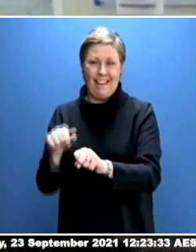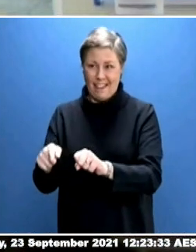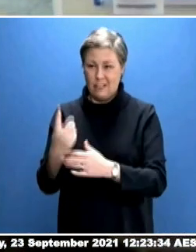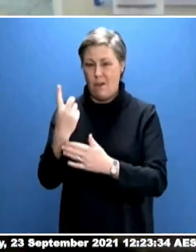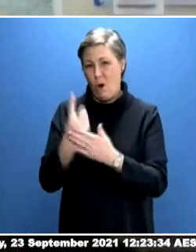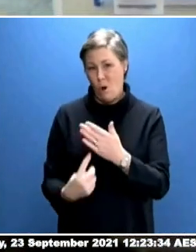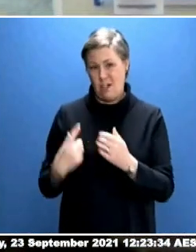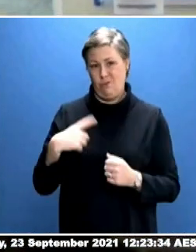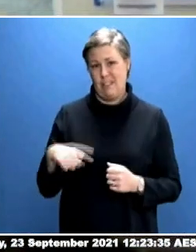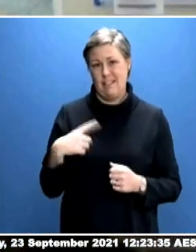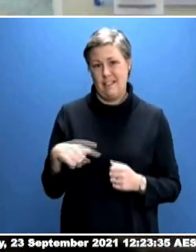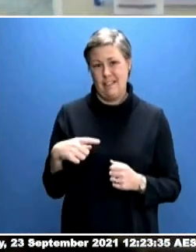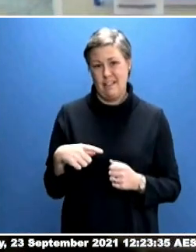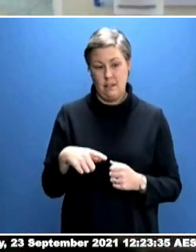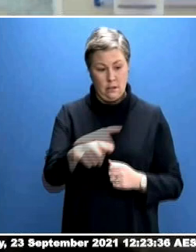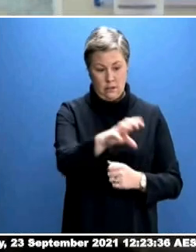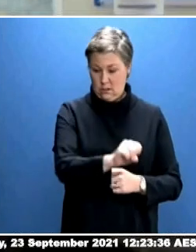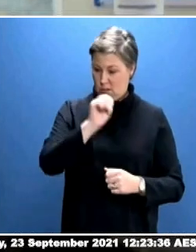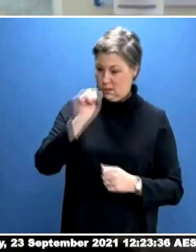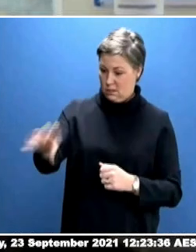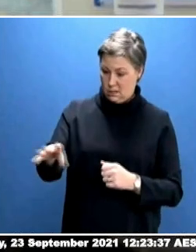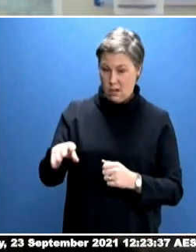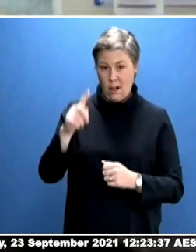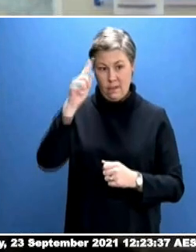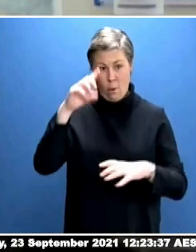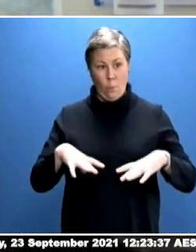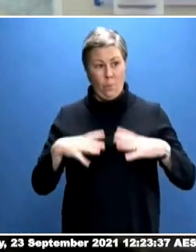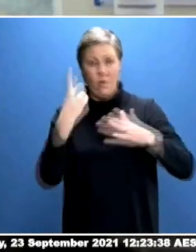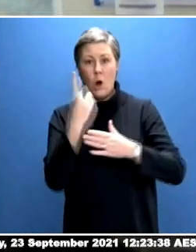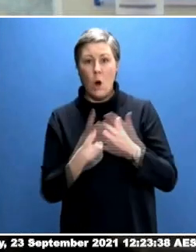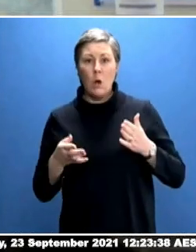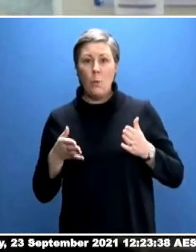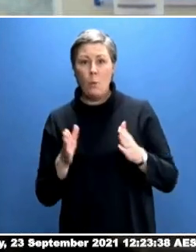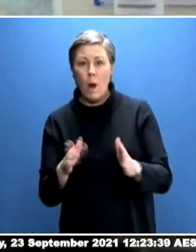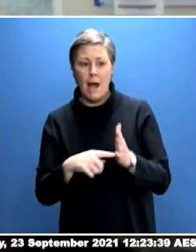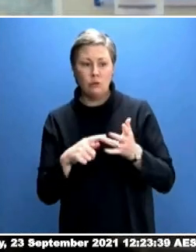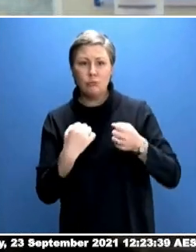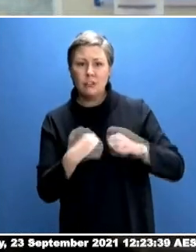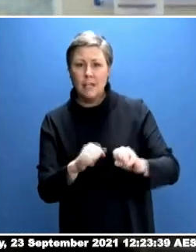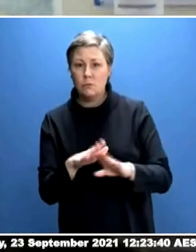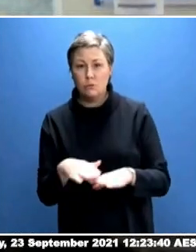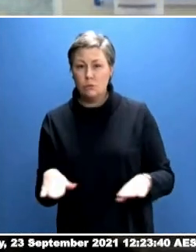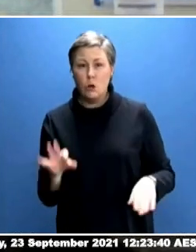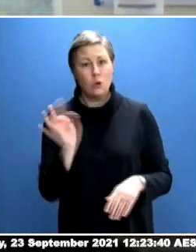children from their own behaviour, so this is really those extreme, you know, kind of the last straw.